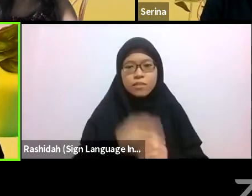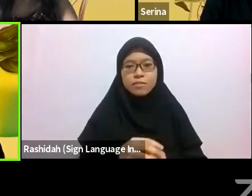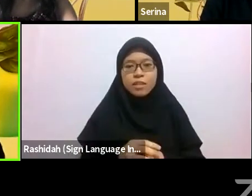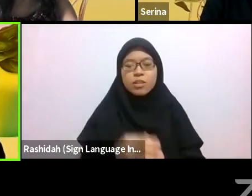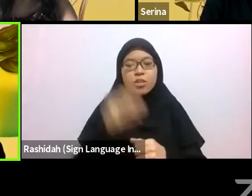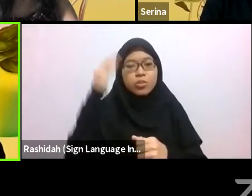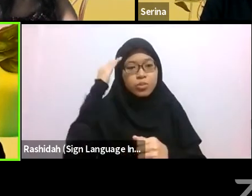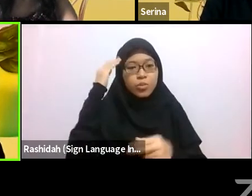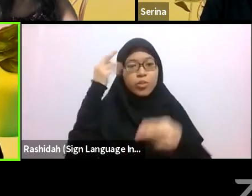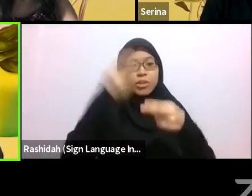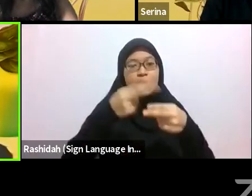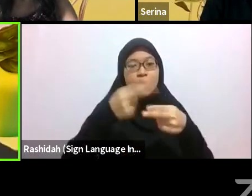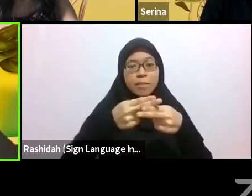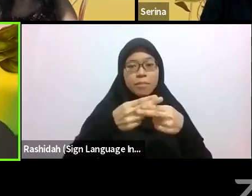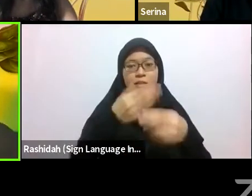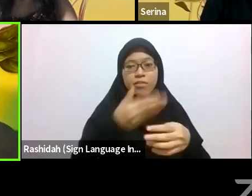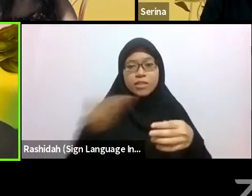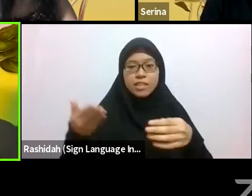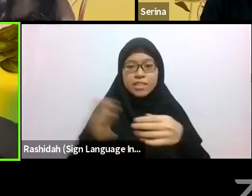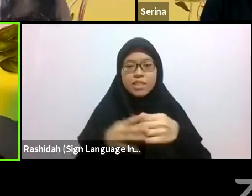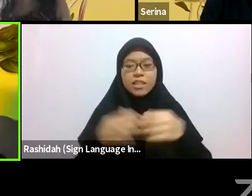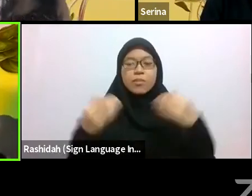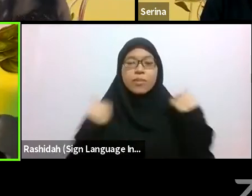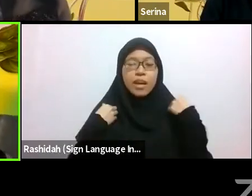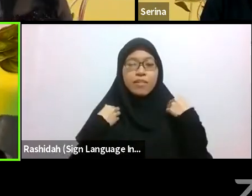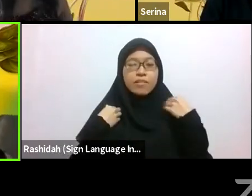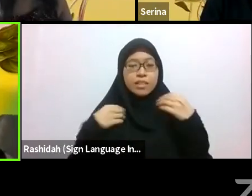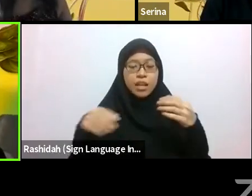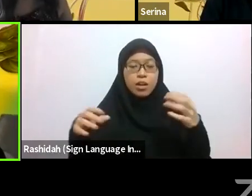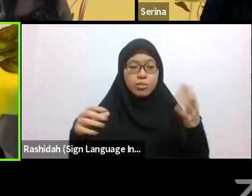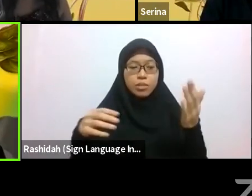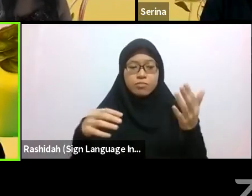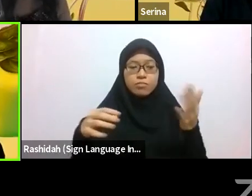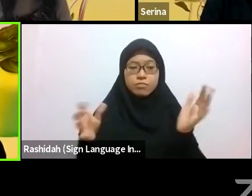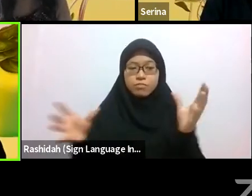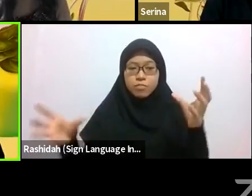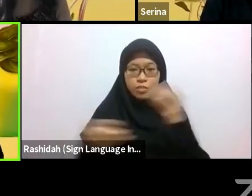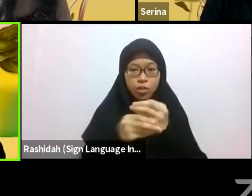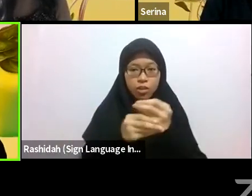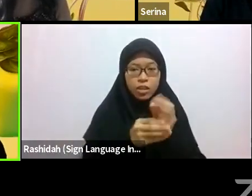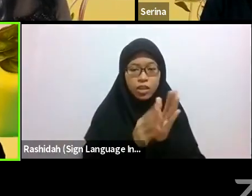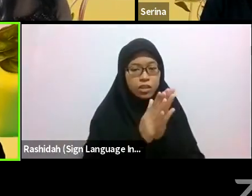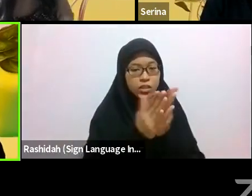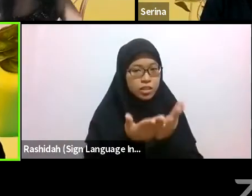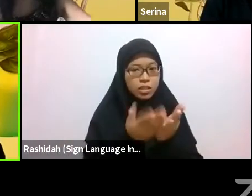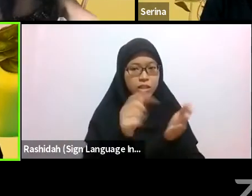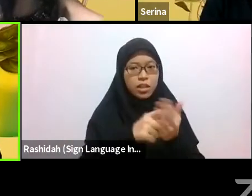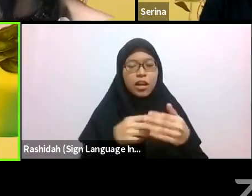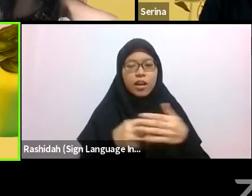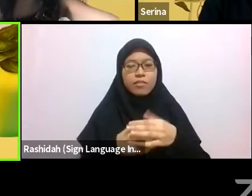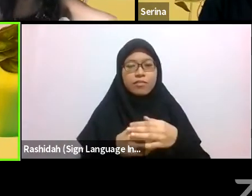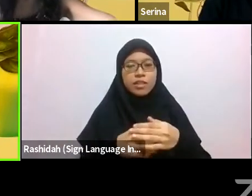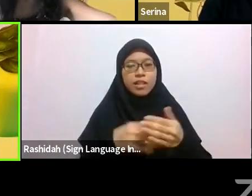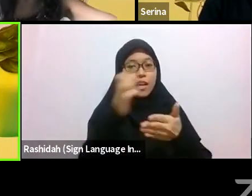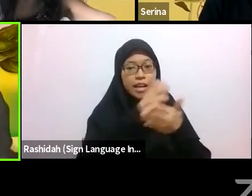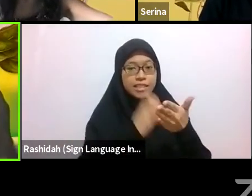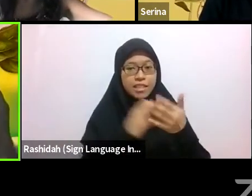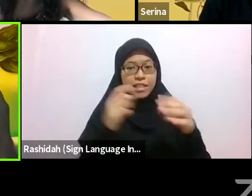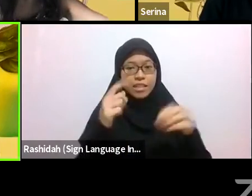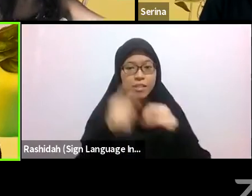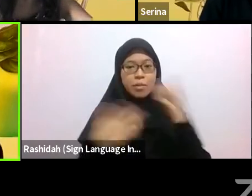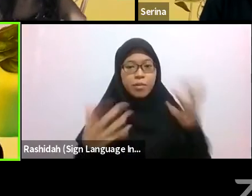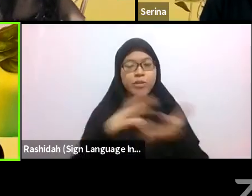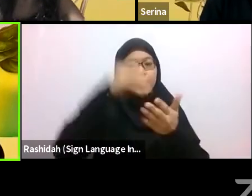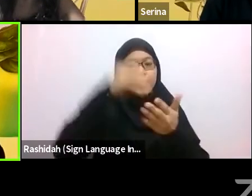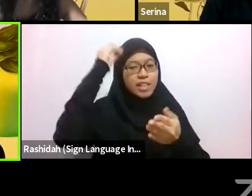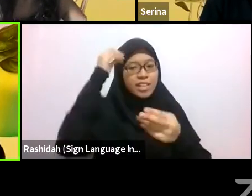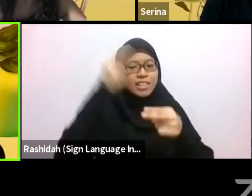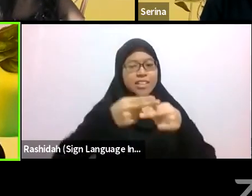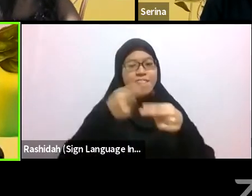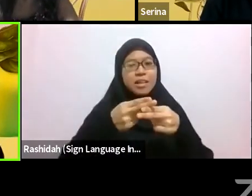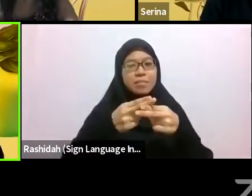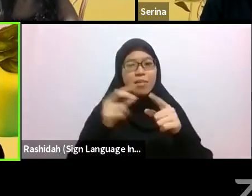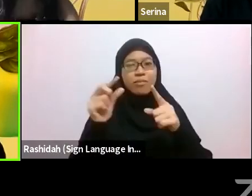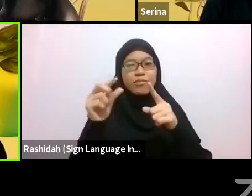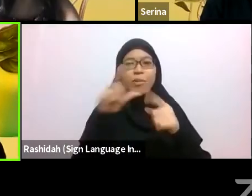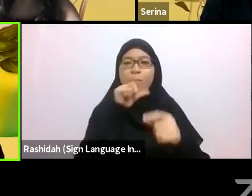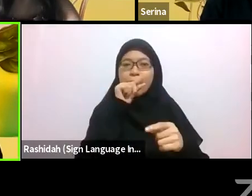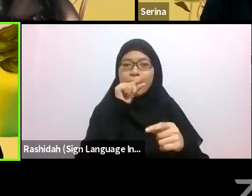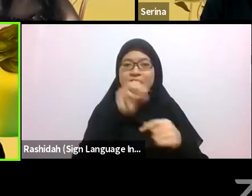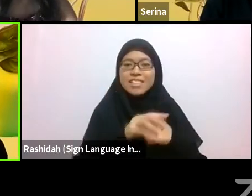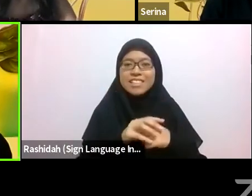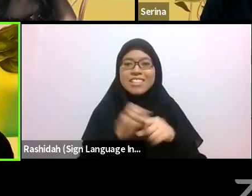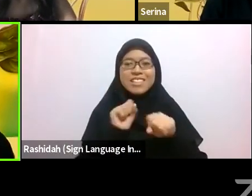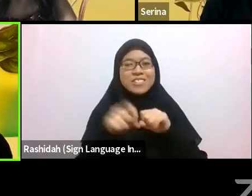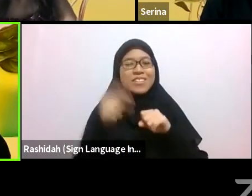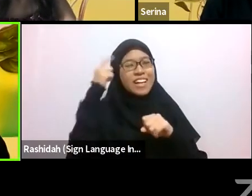We have an essay in our collection also about learning the names of birds, so I thought that was very timely that you mentioned that.